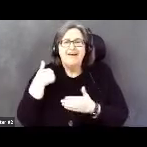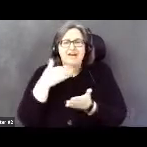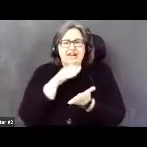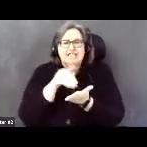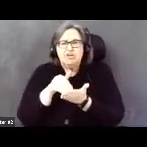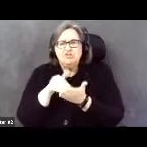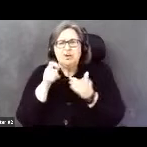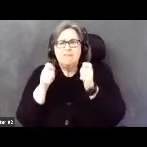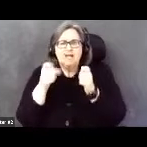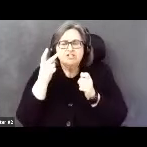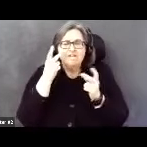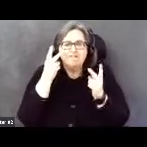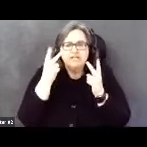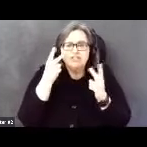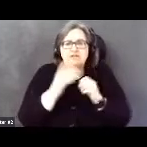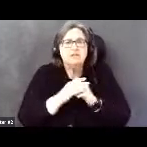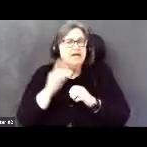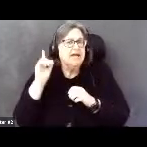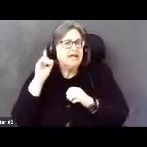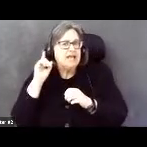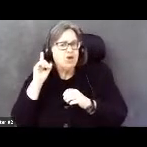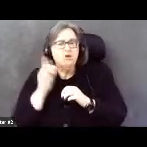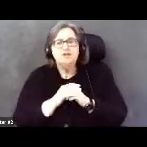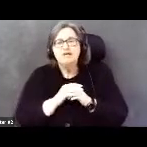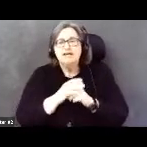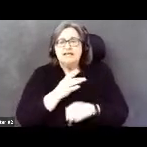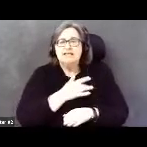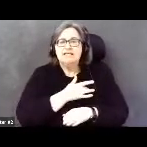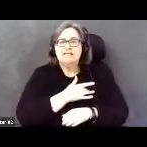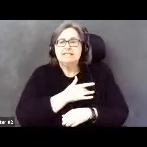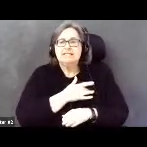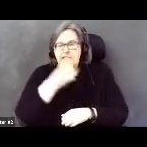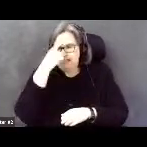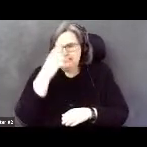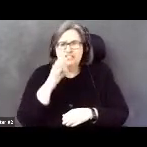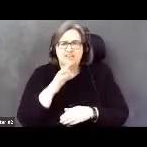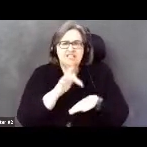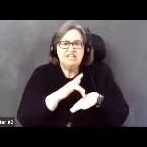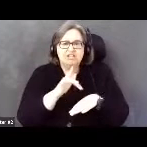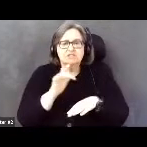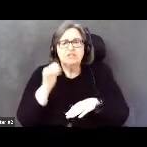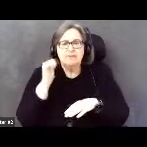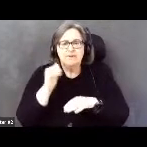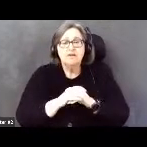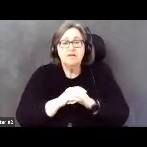and we have hearing and the sense of touch in the back. Deep in the middle of the brain